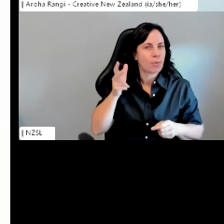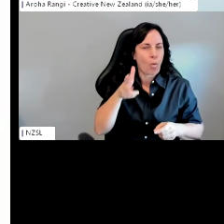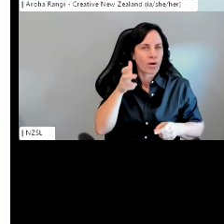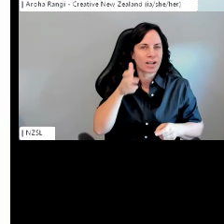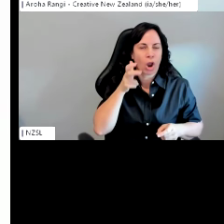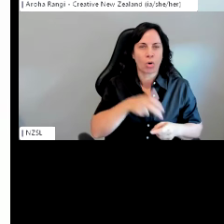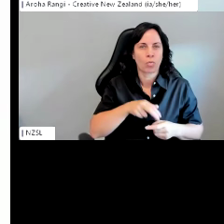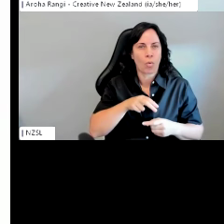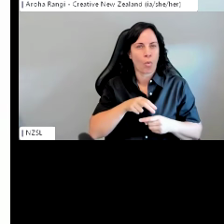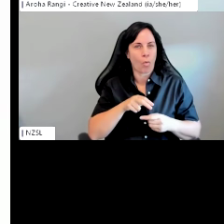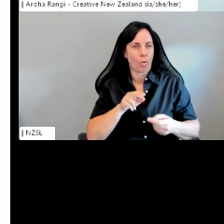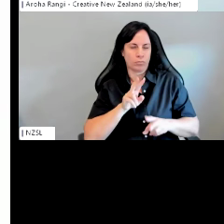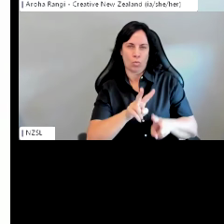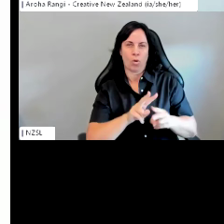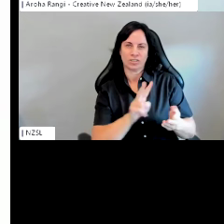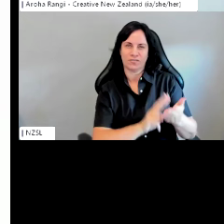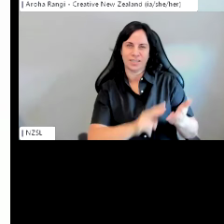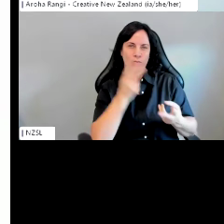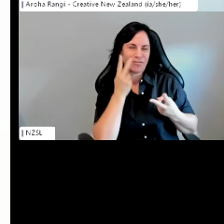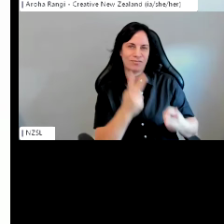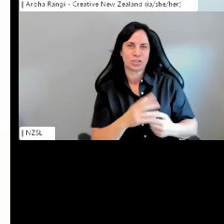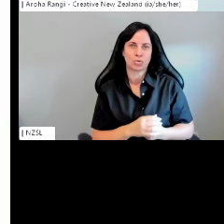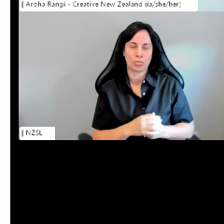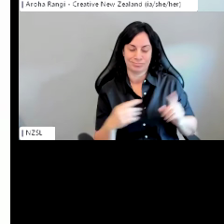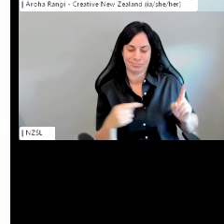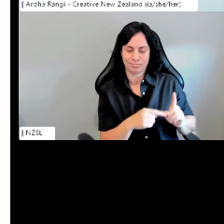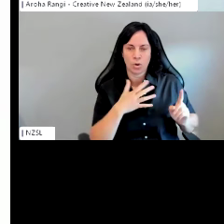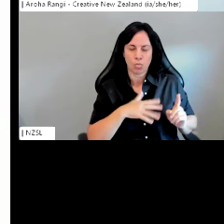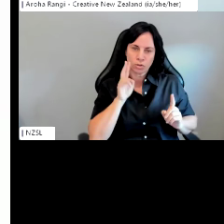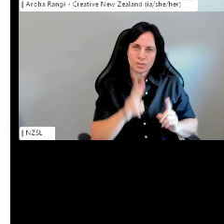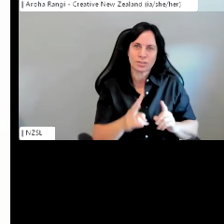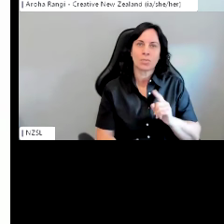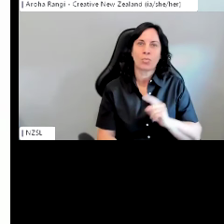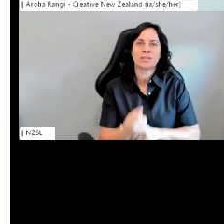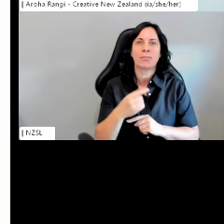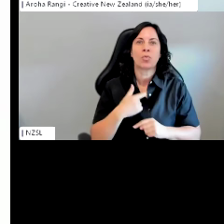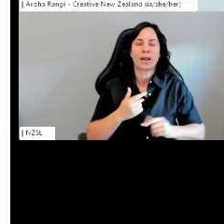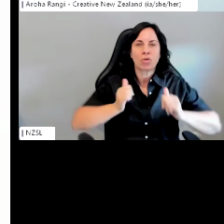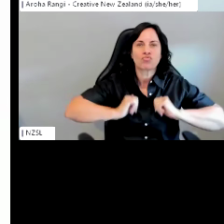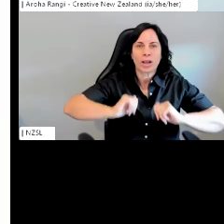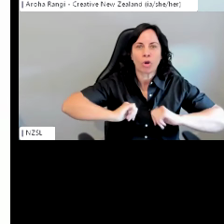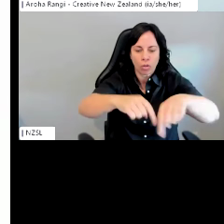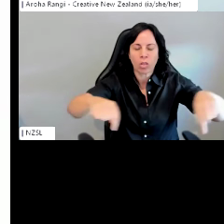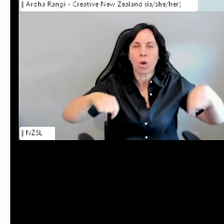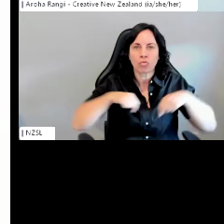you know, they want to see what what's going on in the rehearsal room. They want to meet the uh,